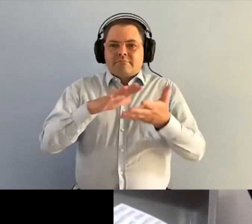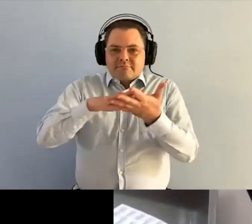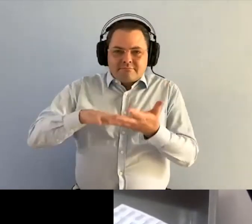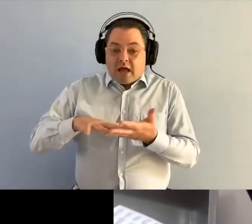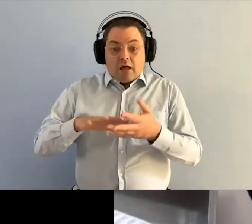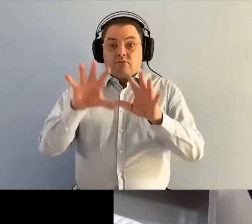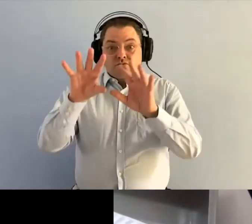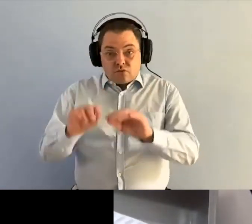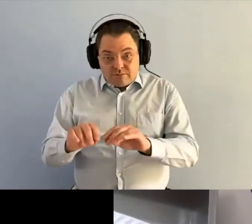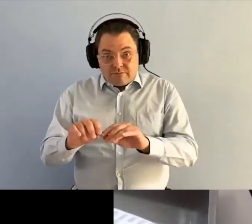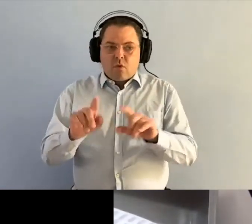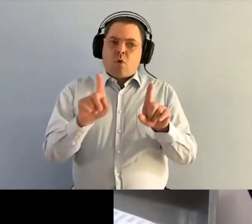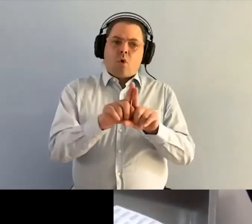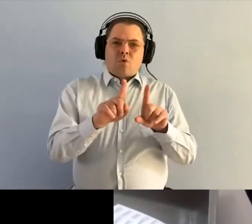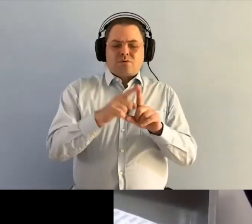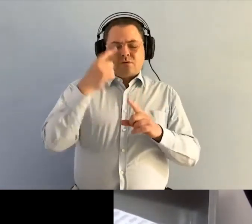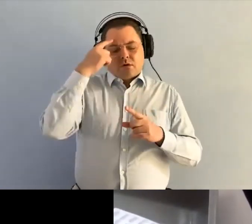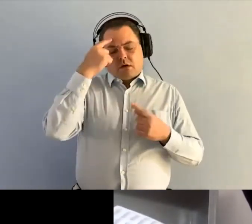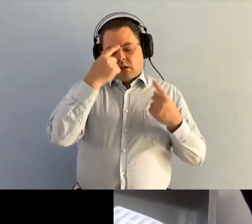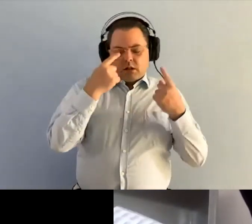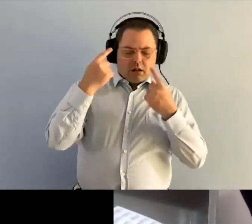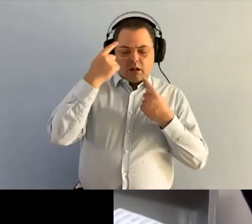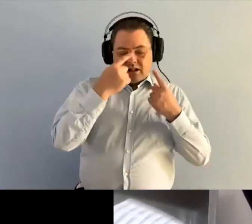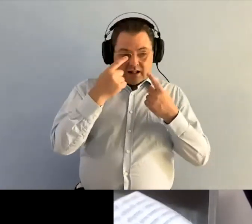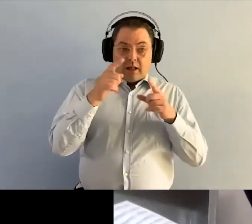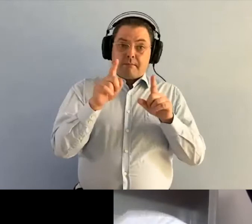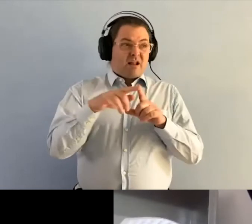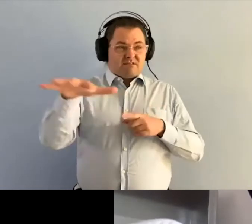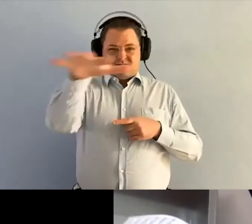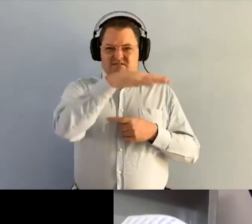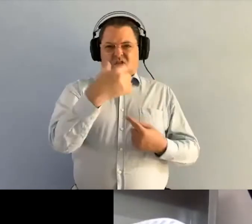s were interrupted. They were faced various